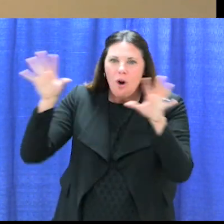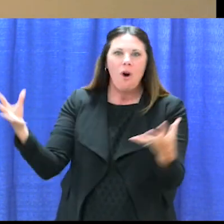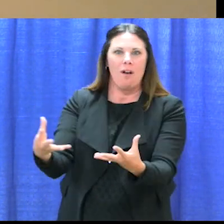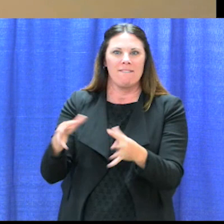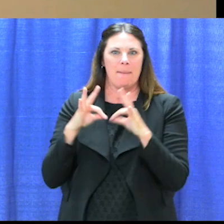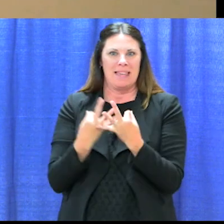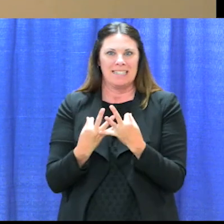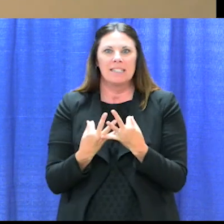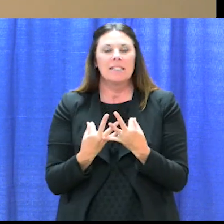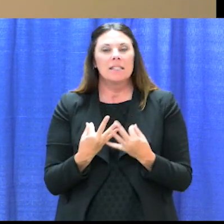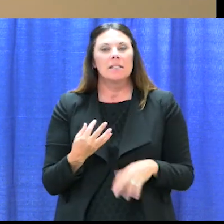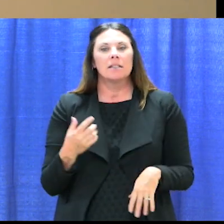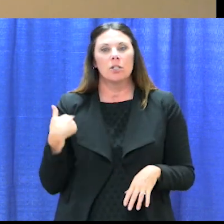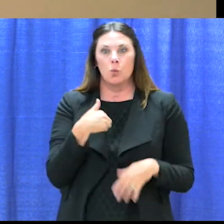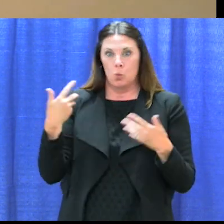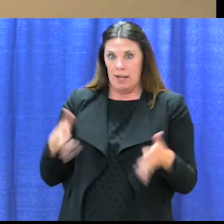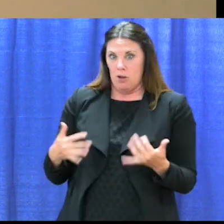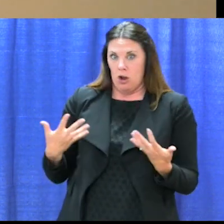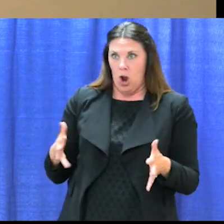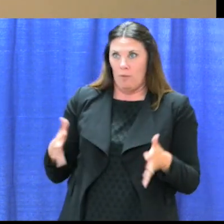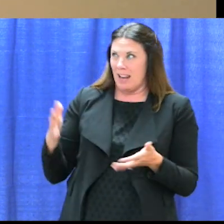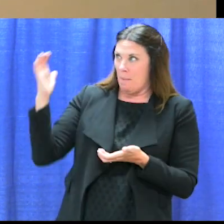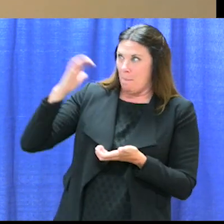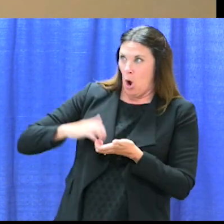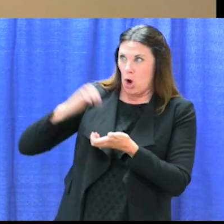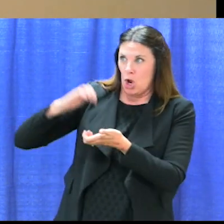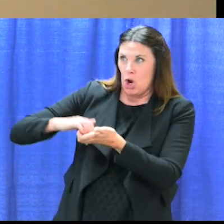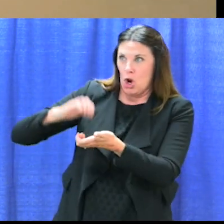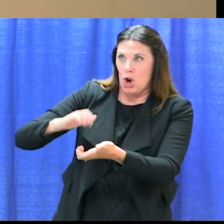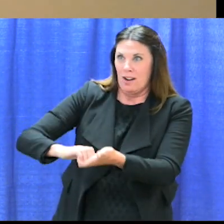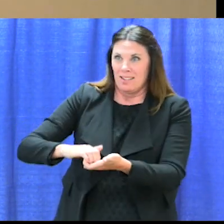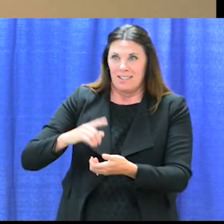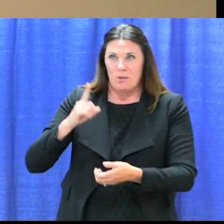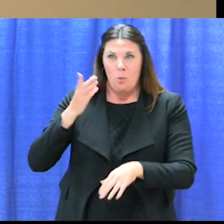we have partnered with at this point it's probably thousands of school districts.